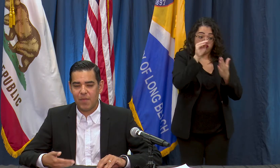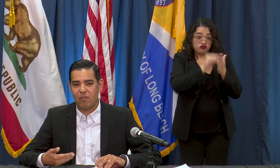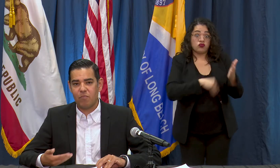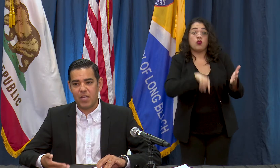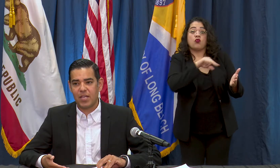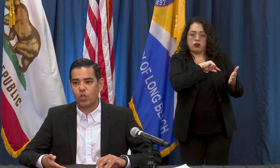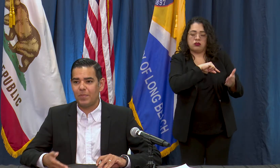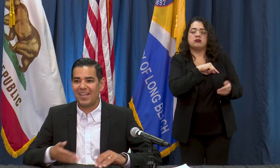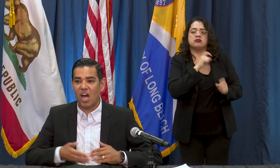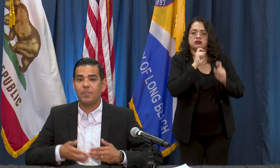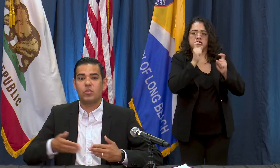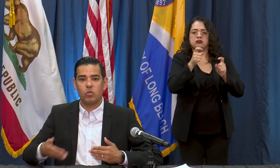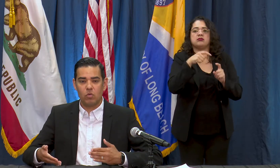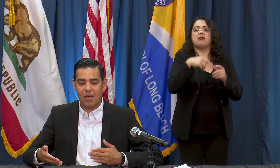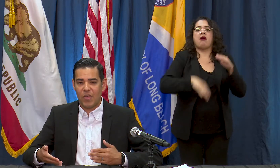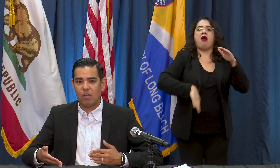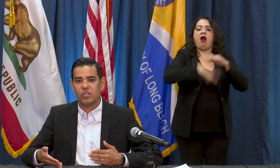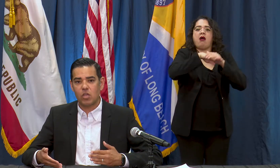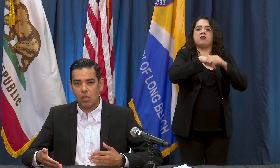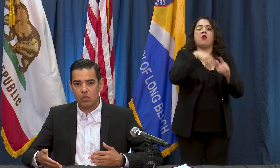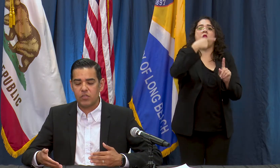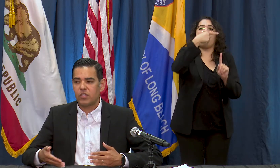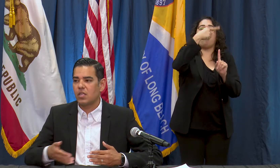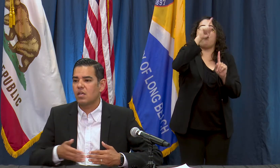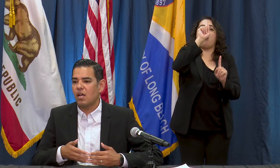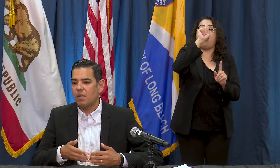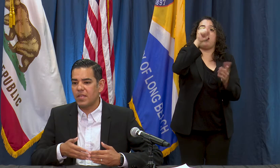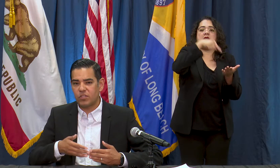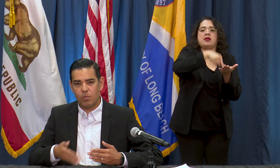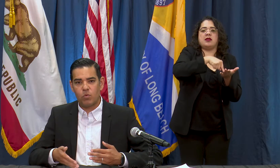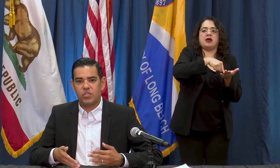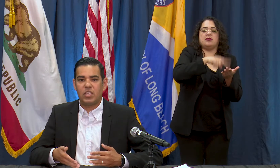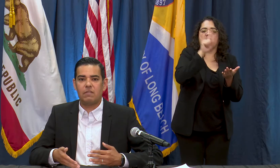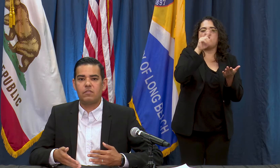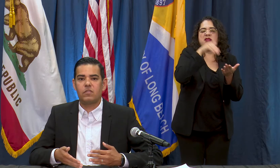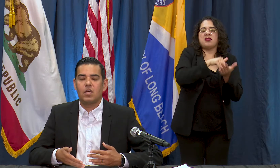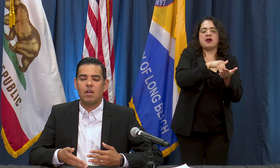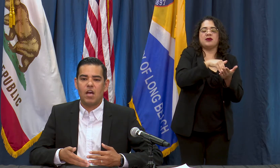amount of money. It could be up to a $1,000 that someone receives